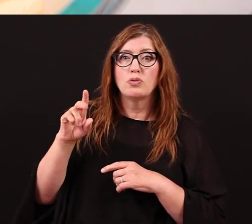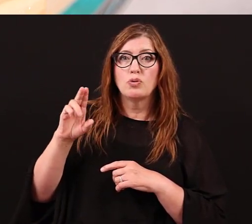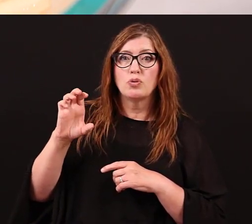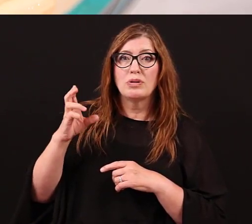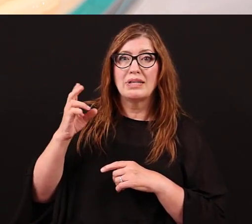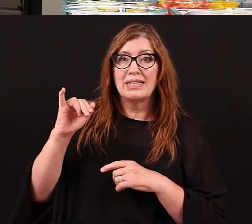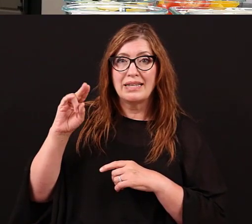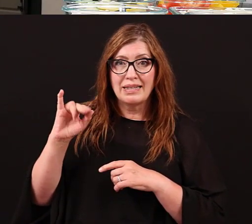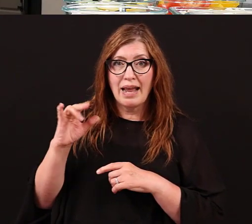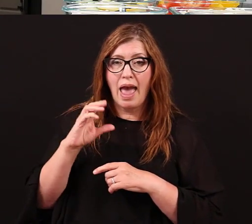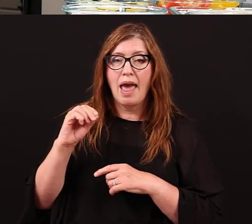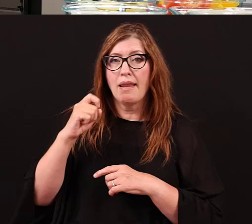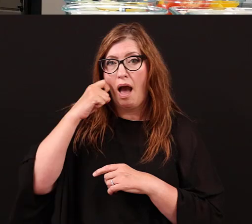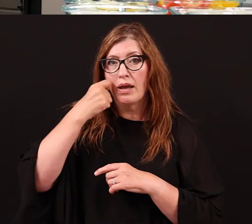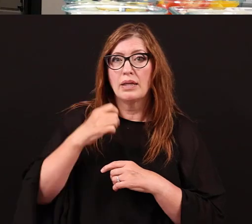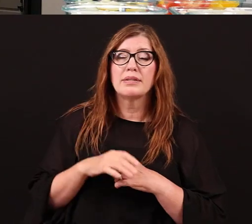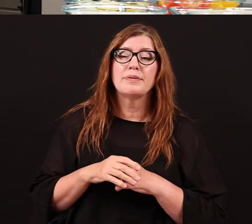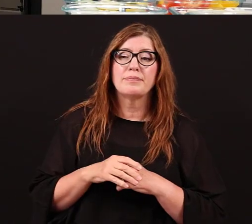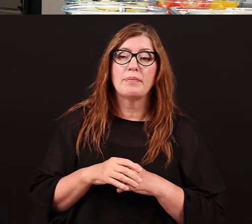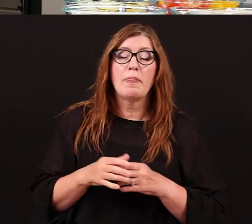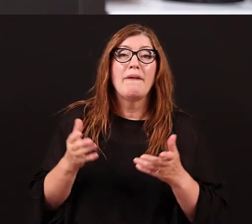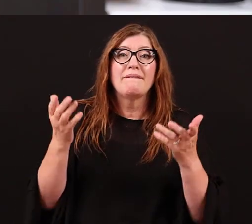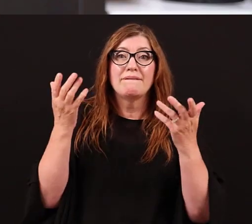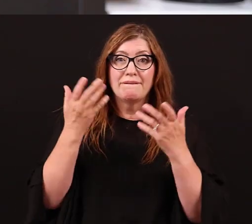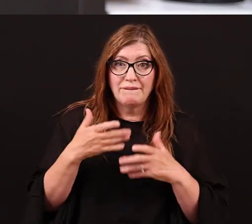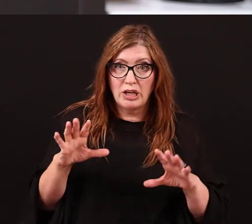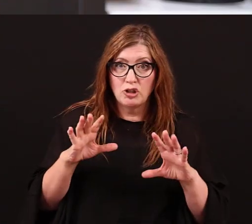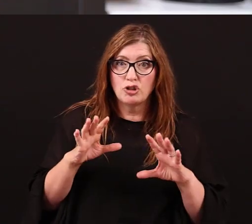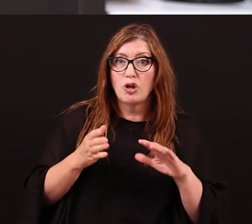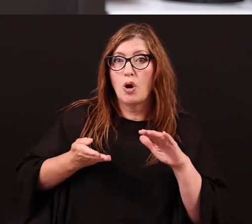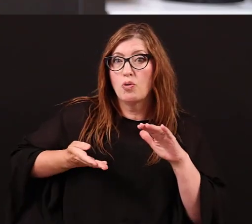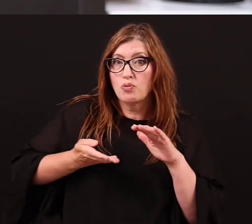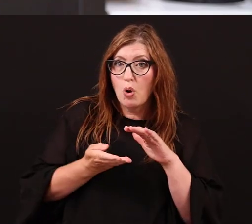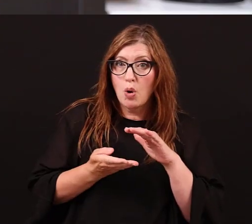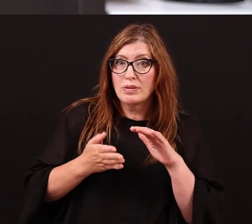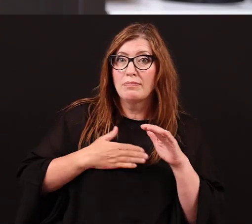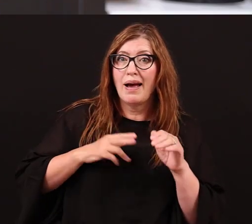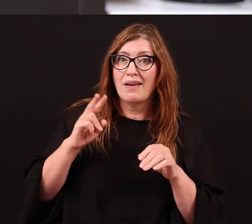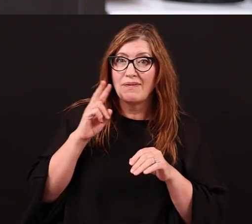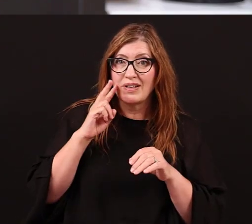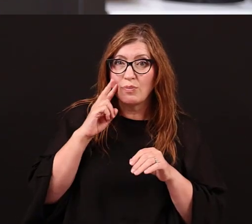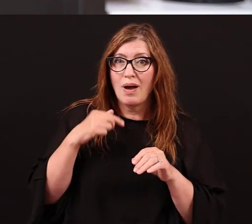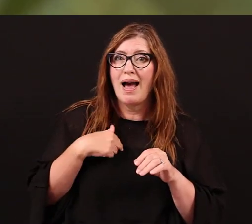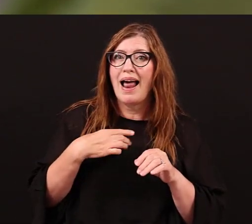One thing that I like to do is at the end of roasting all my vegetables, I like to flavor them in different ways.